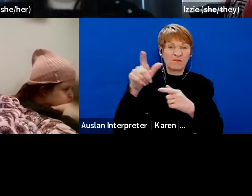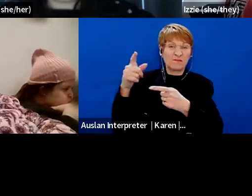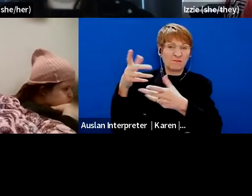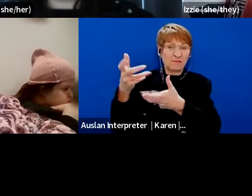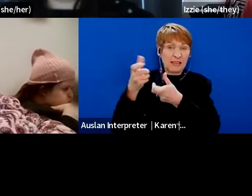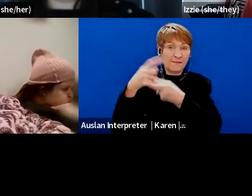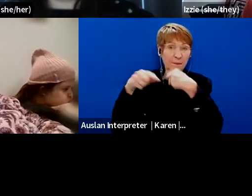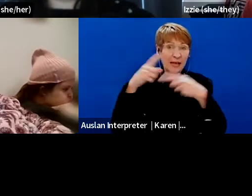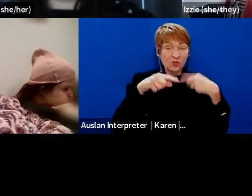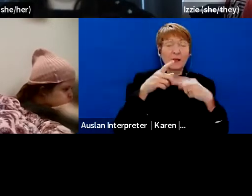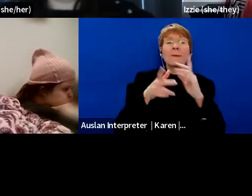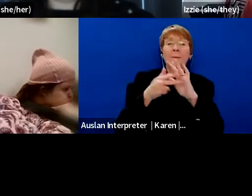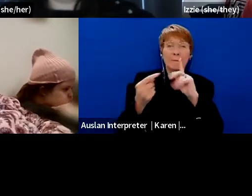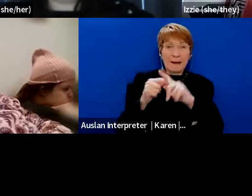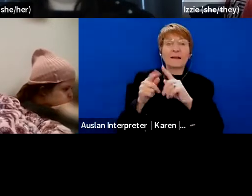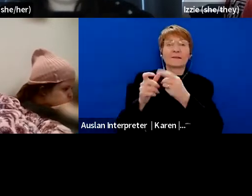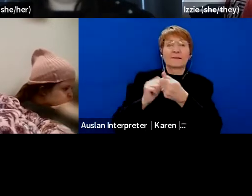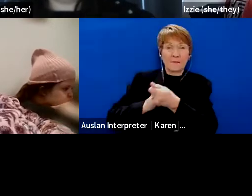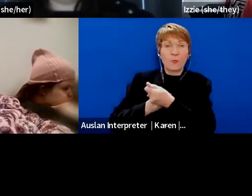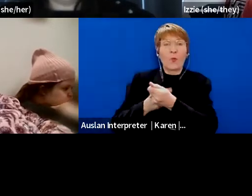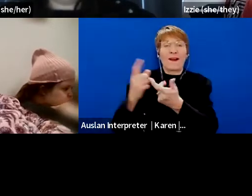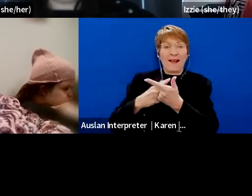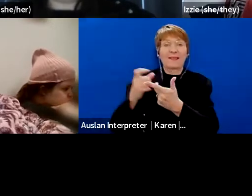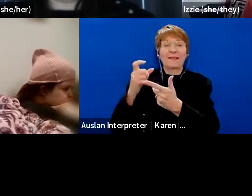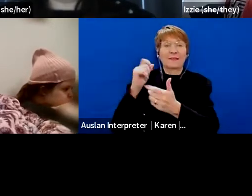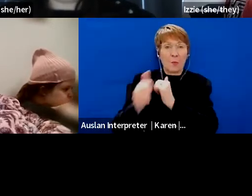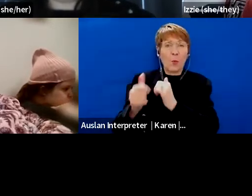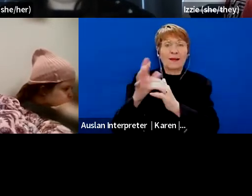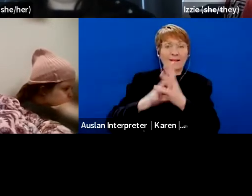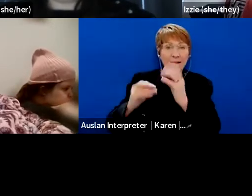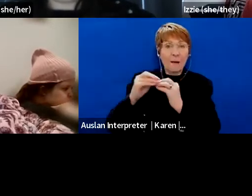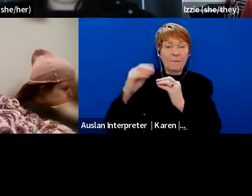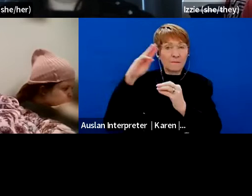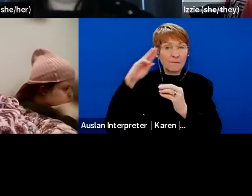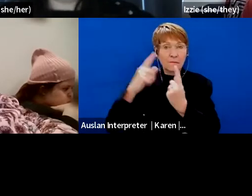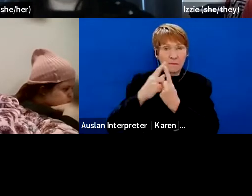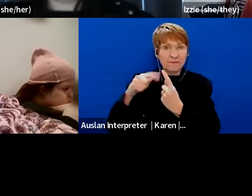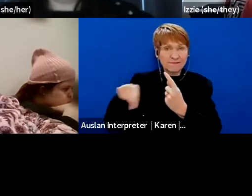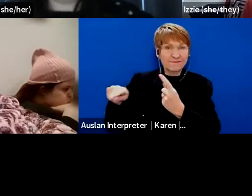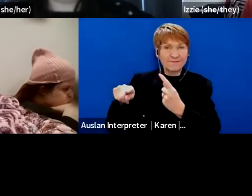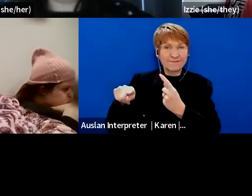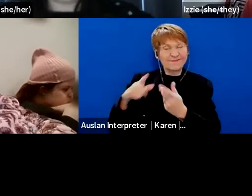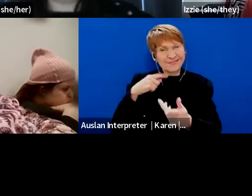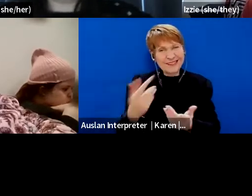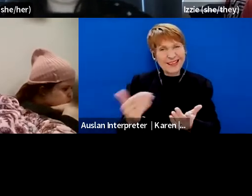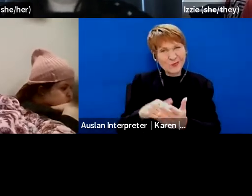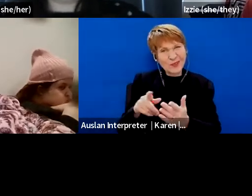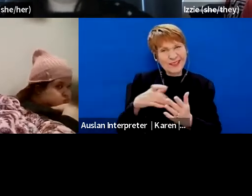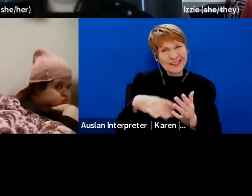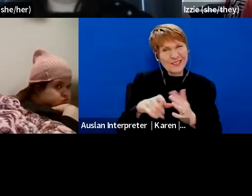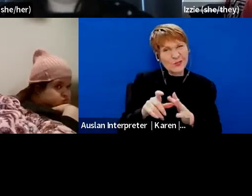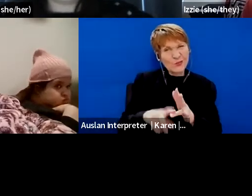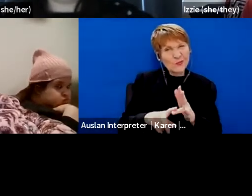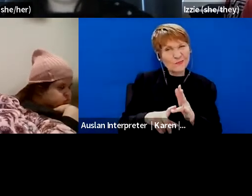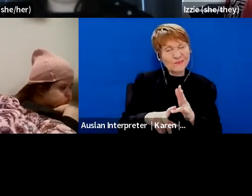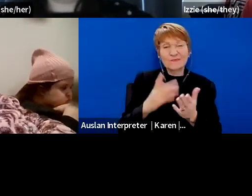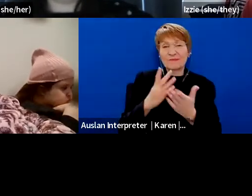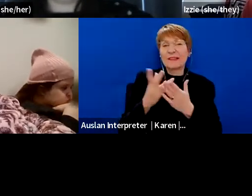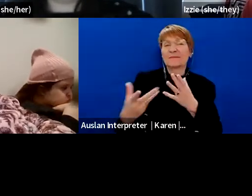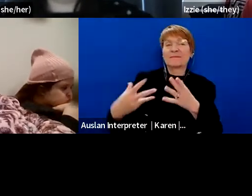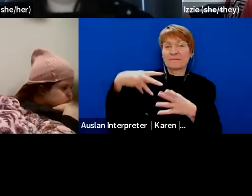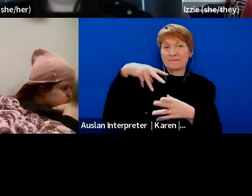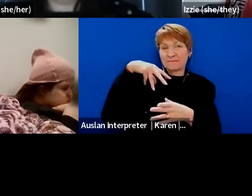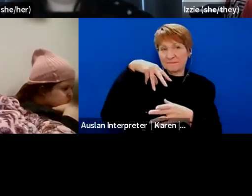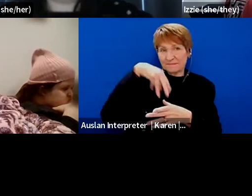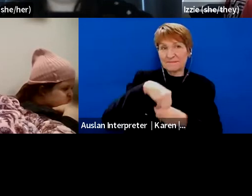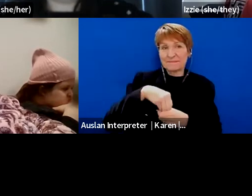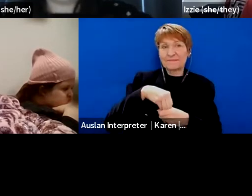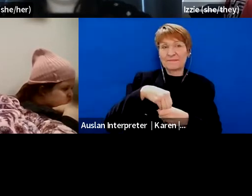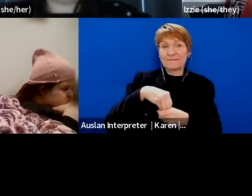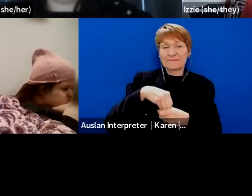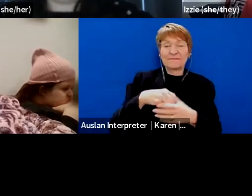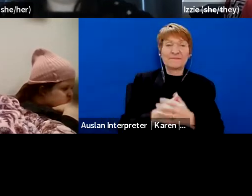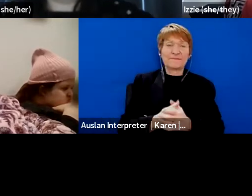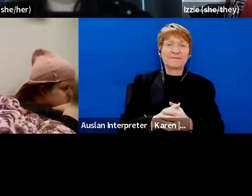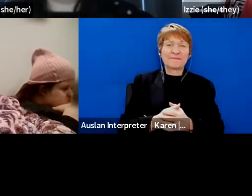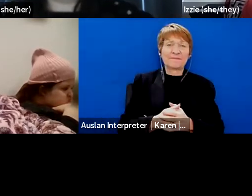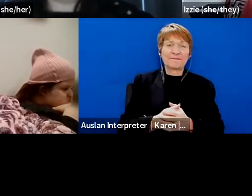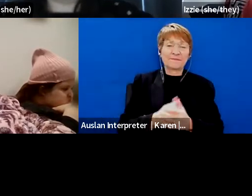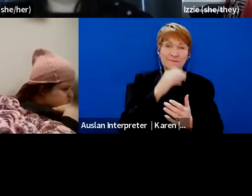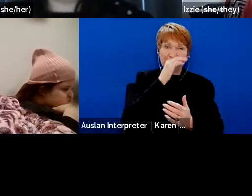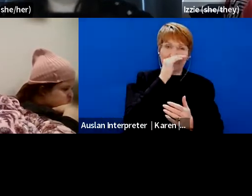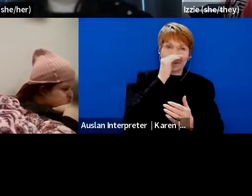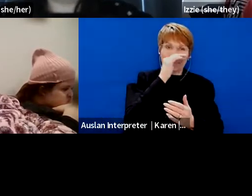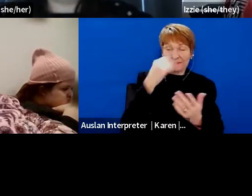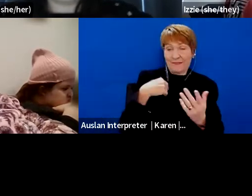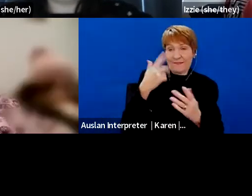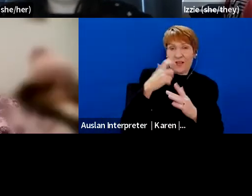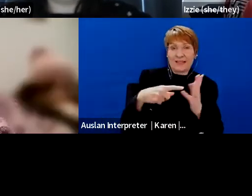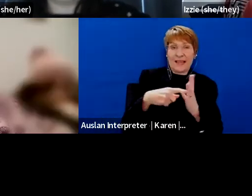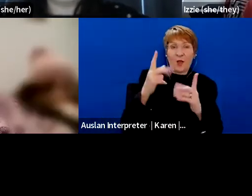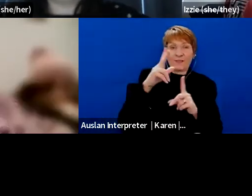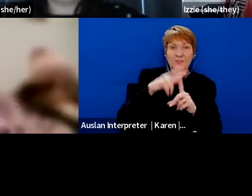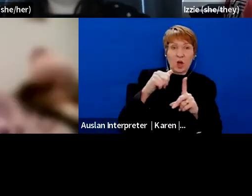And, you know, provide that support to other people. And that's just another thing that I had to go and do. So being able to have that as part of the whole package I guess when you get given me find out, you know diagnosis and all those information would